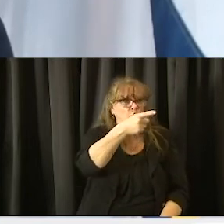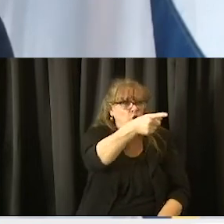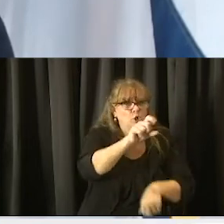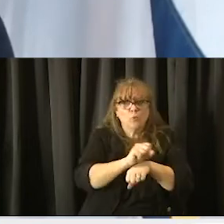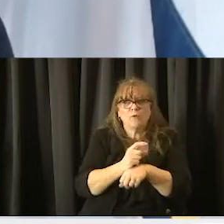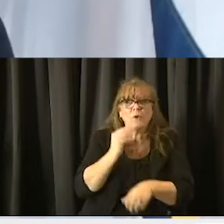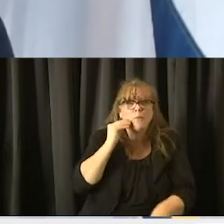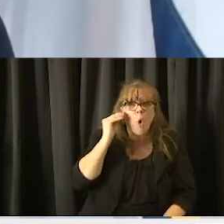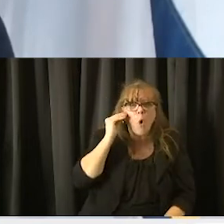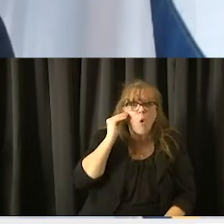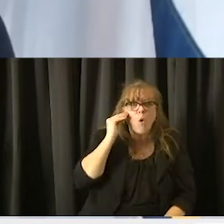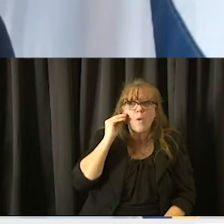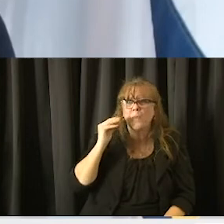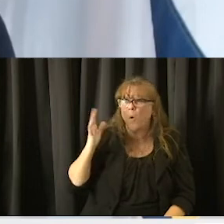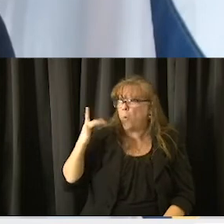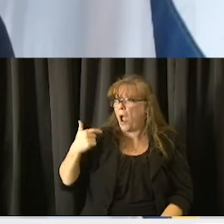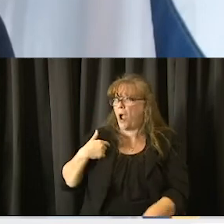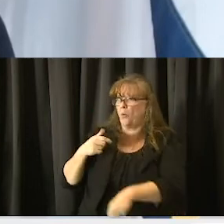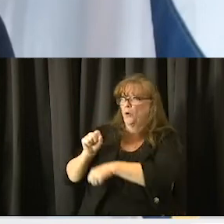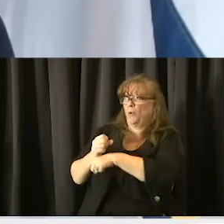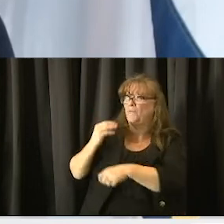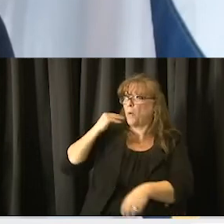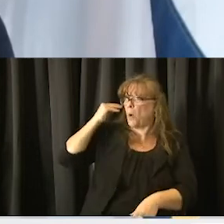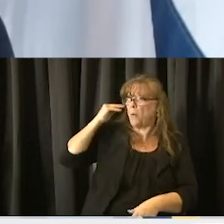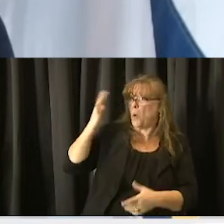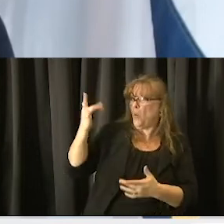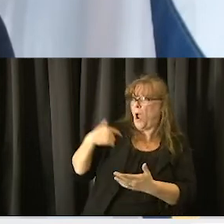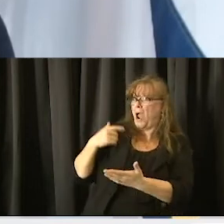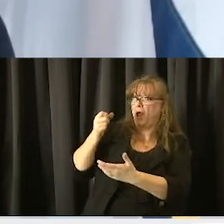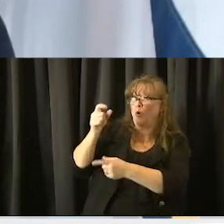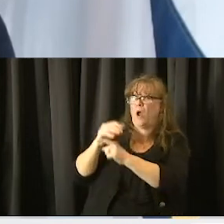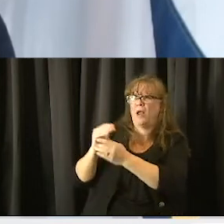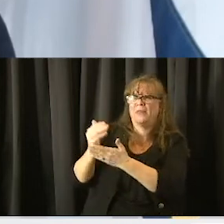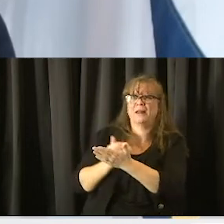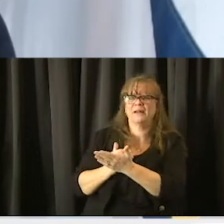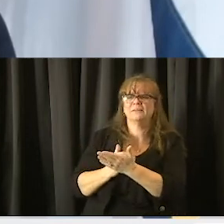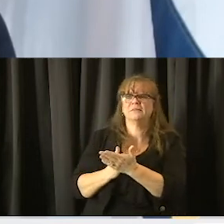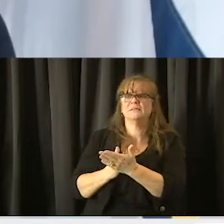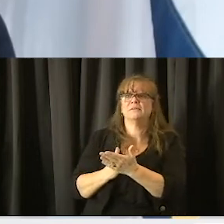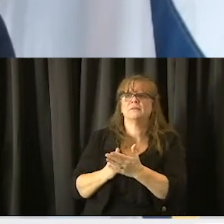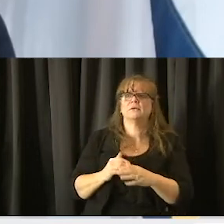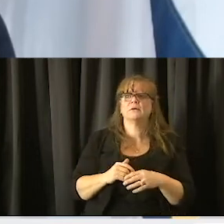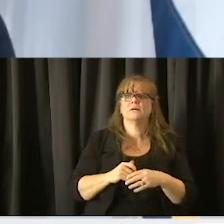comorbidities and be more at risk for the virus you're working from home i'm working from home